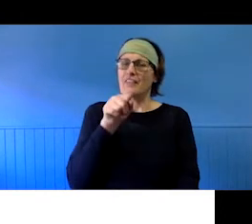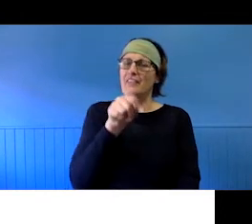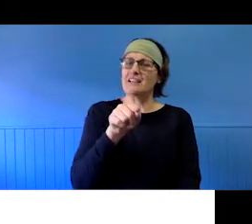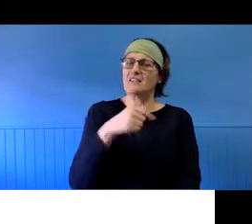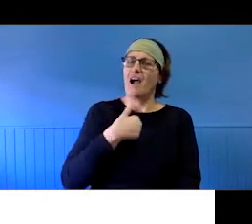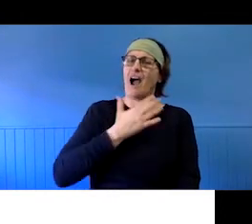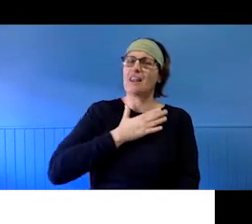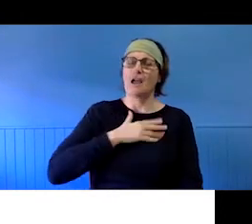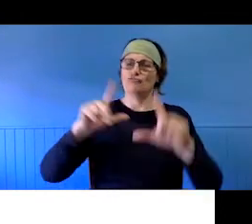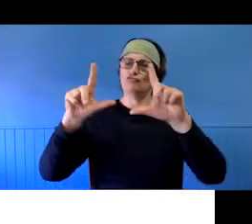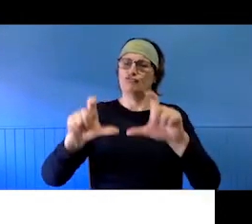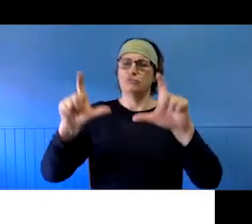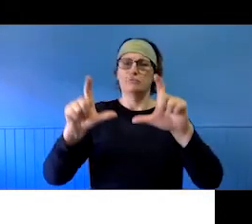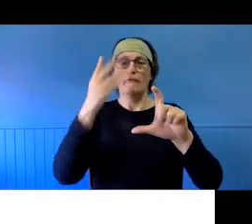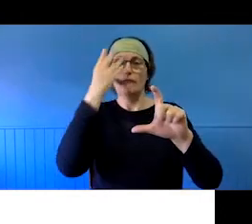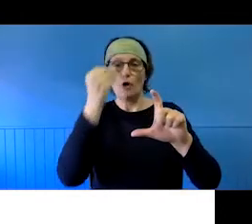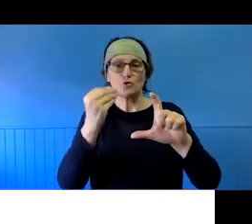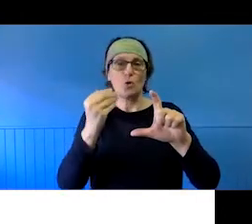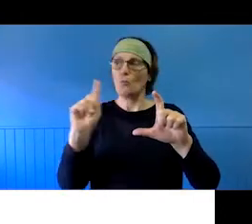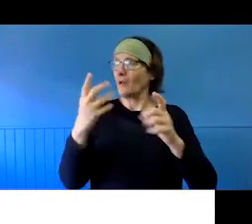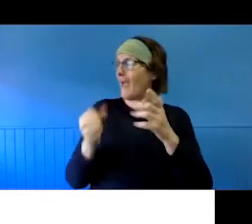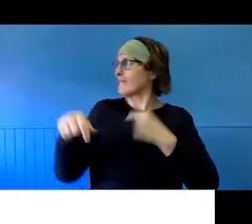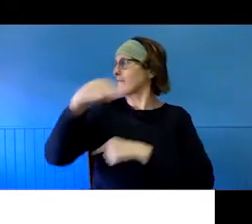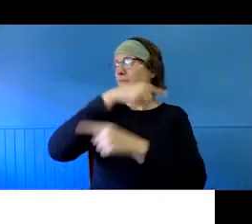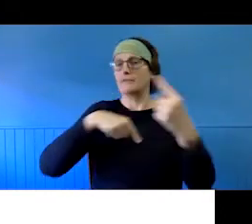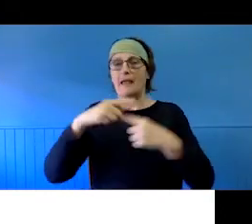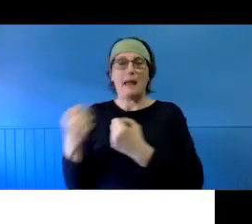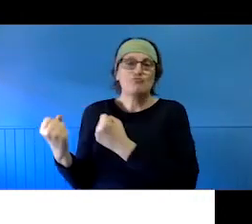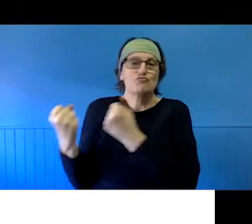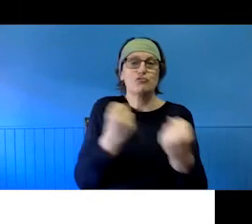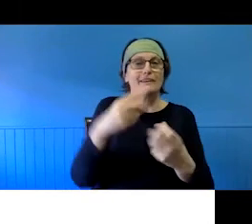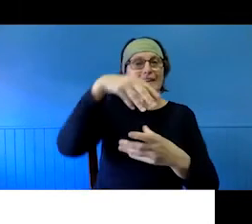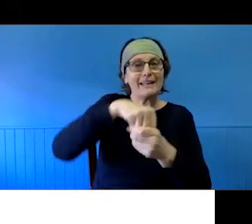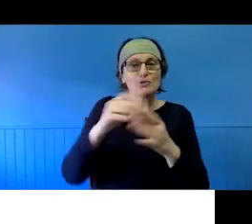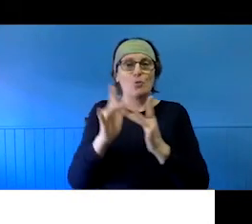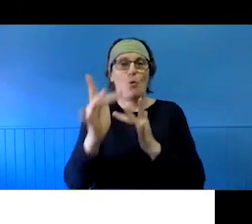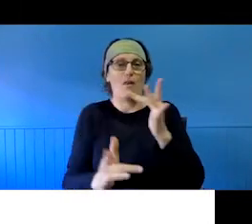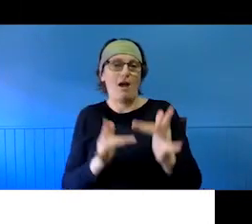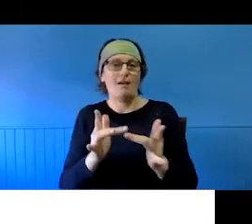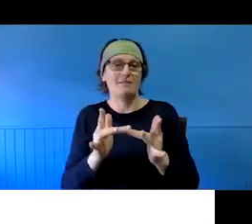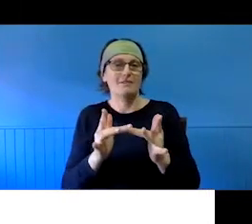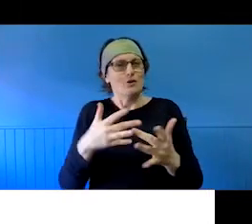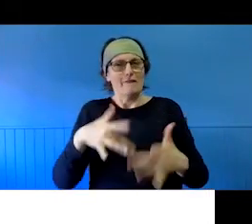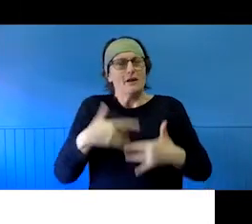taking pictures of things that are around me and bringing it into my classroom to I'm personalising it. I think it really